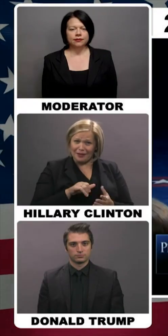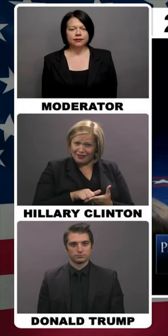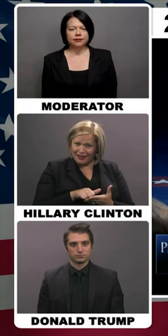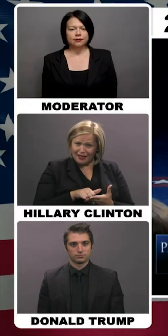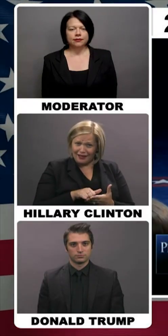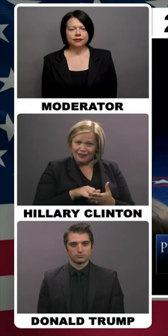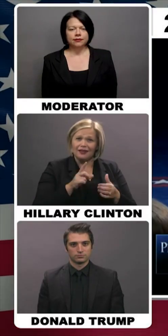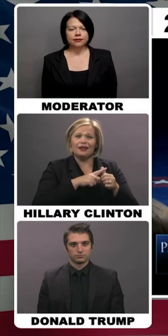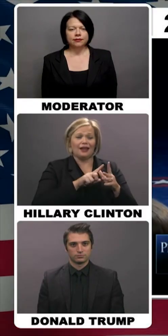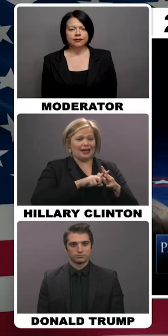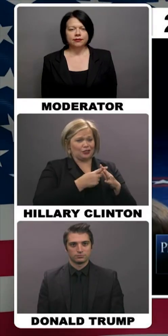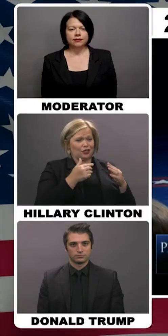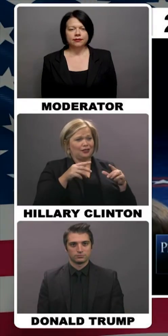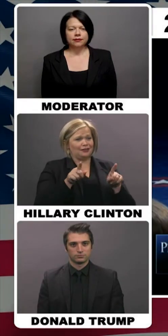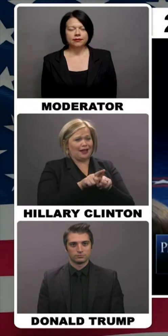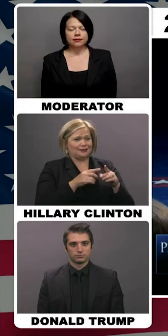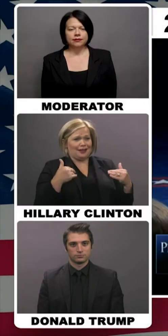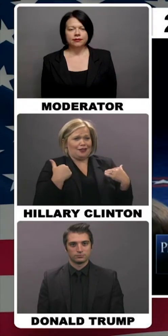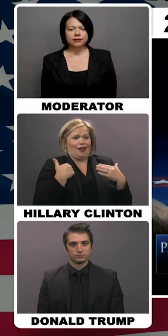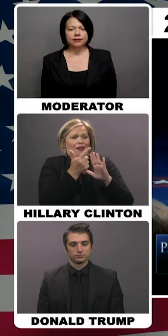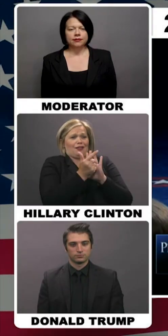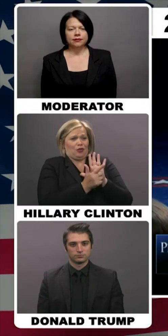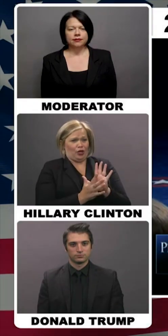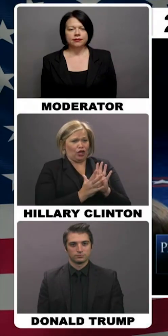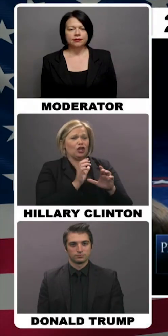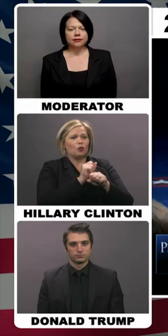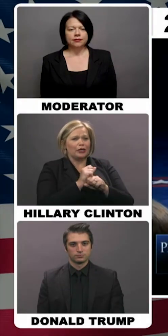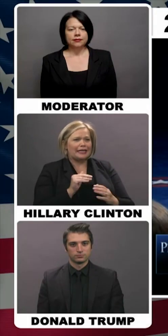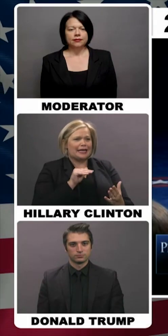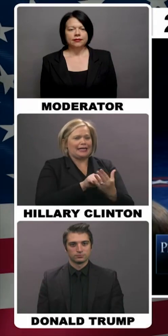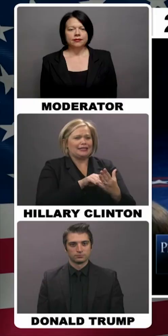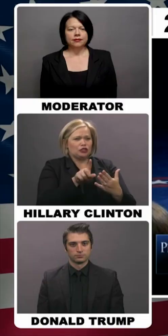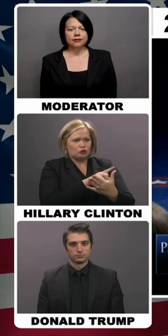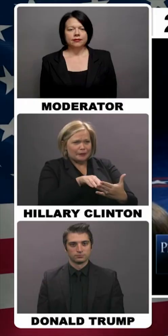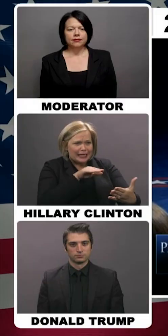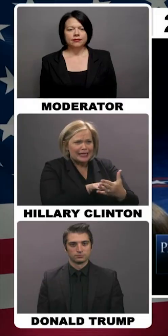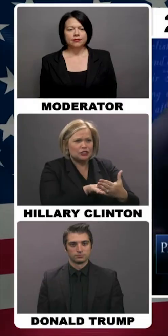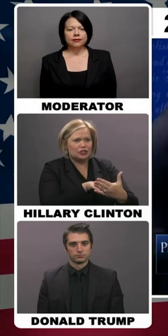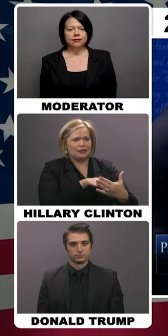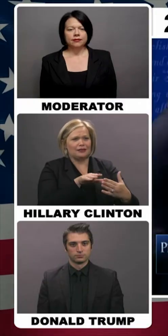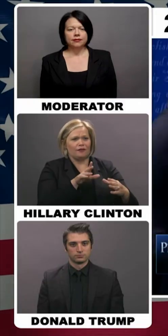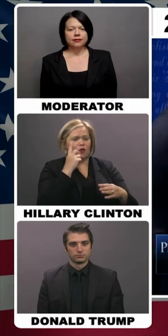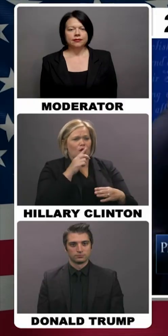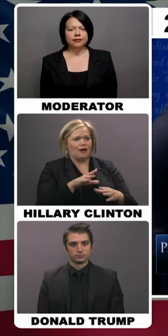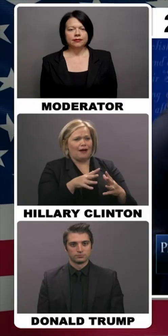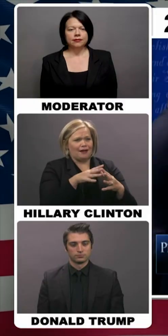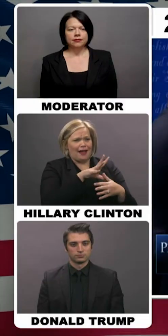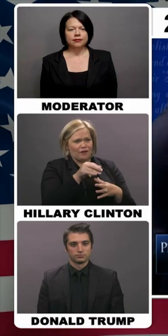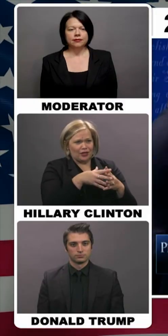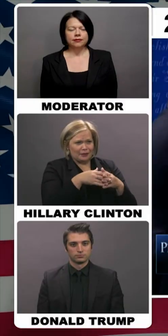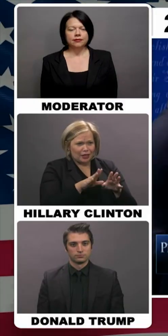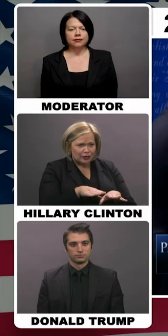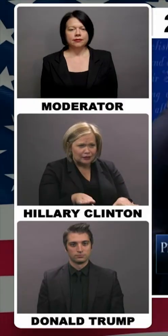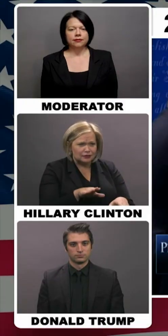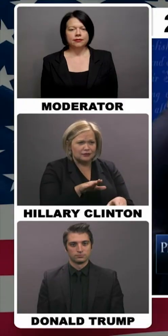as a young lawyer working against discrimination against African American children in schools and in the criminal justice system.